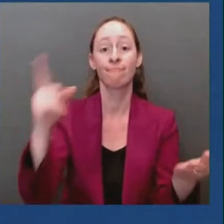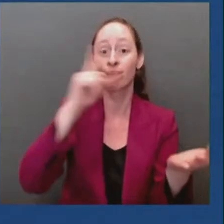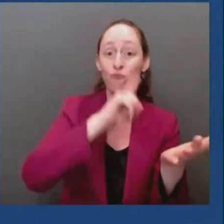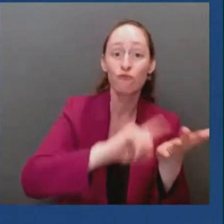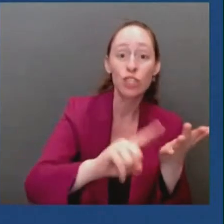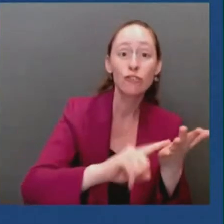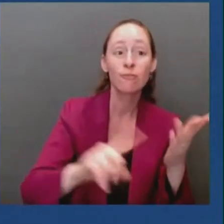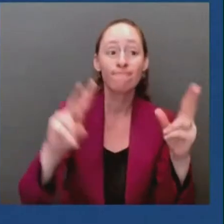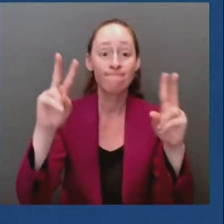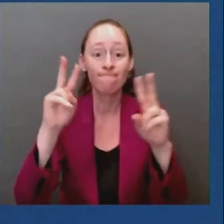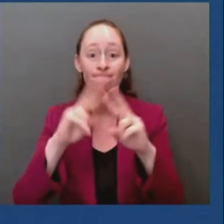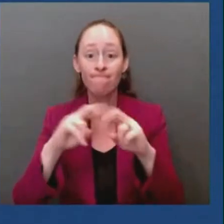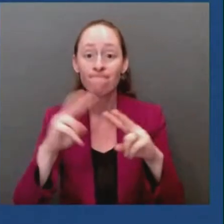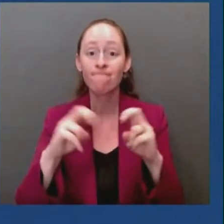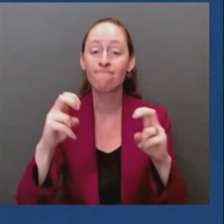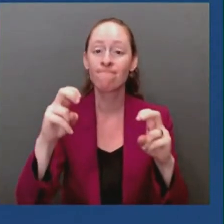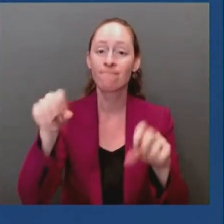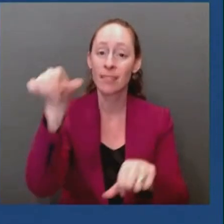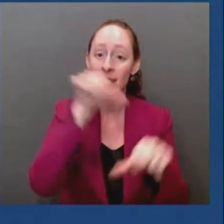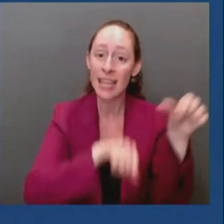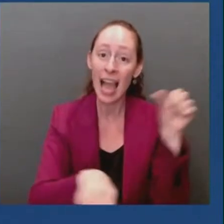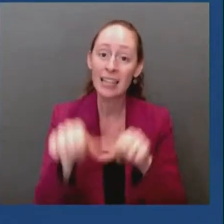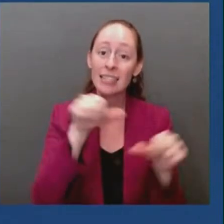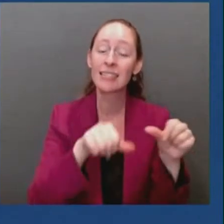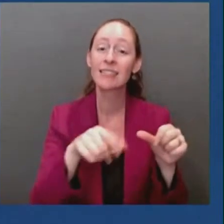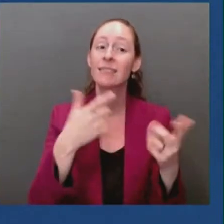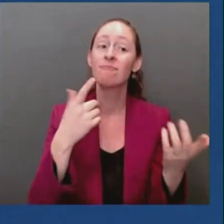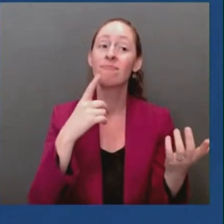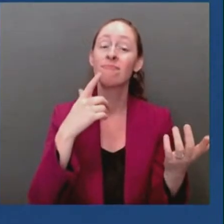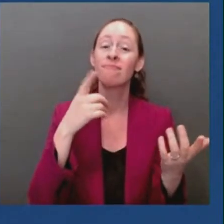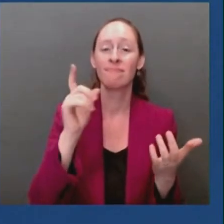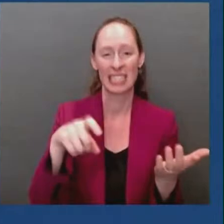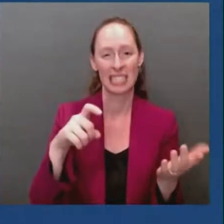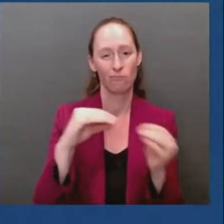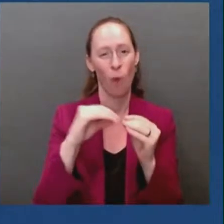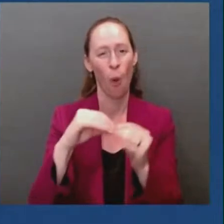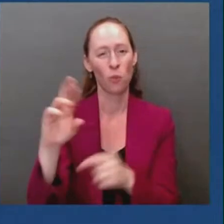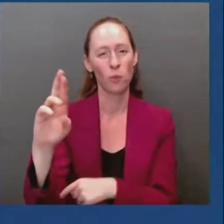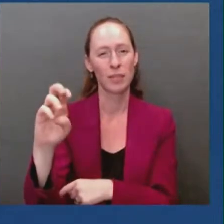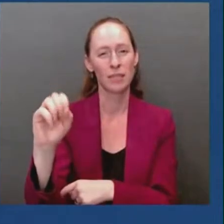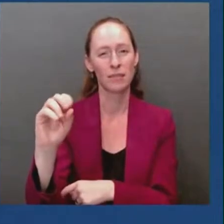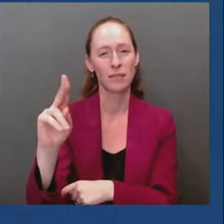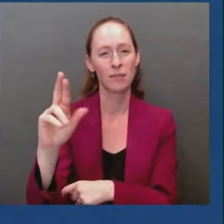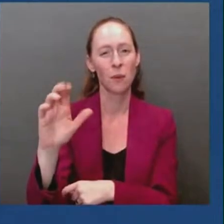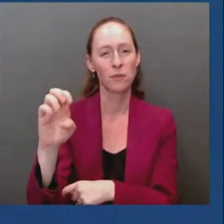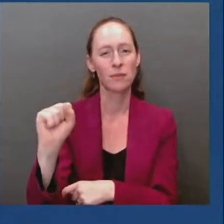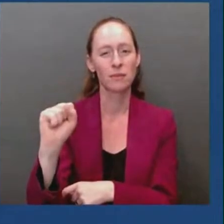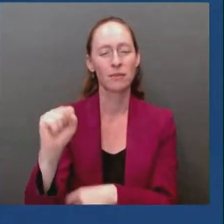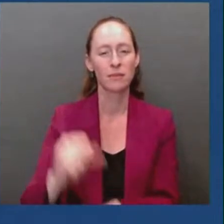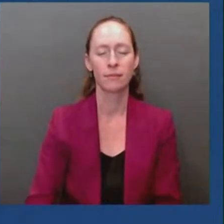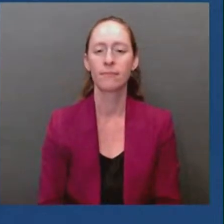THAT IS SO CRITICAL IF WE ARE GOING TO BE ABLE TO ULTIMATELY GET THIS VIRUS BEHIND US. SO, I REMAIN CONFIDENT THAT THE